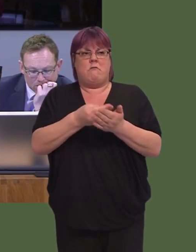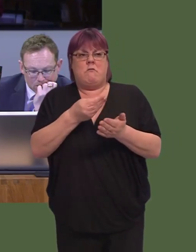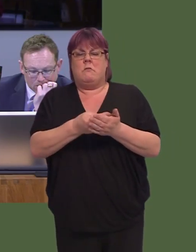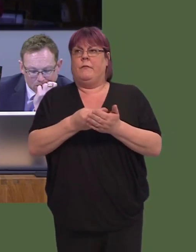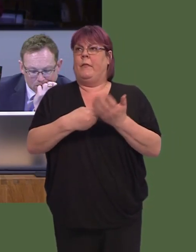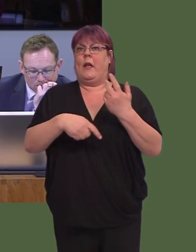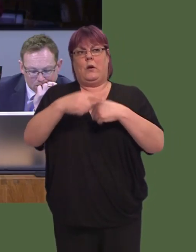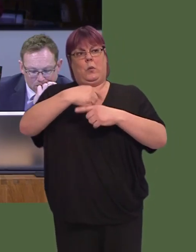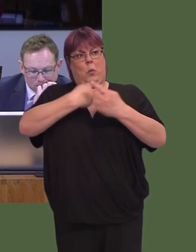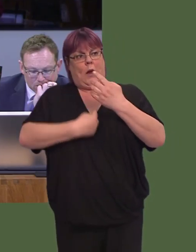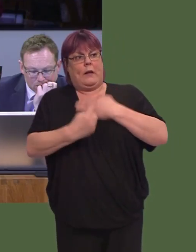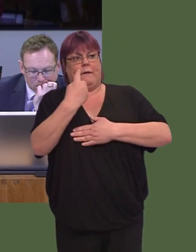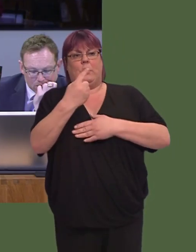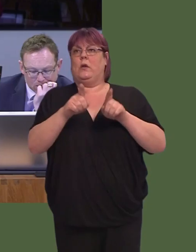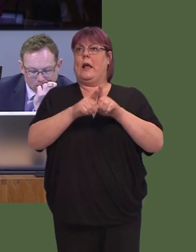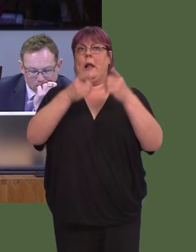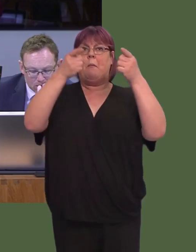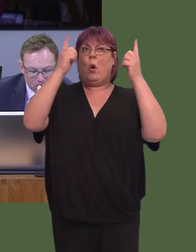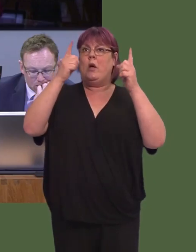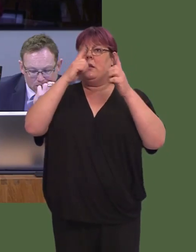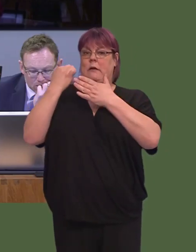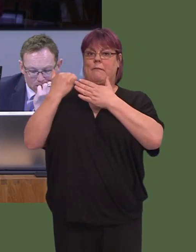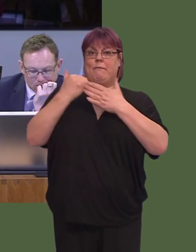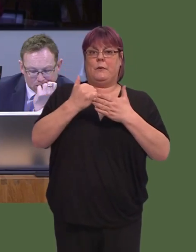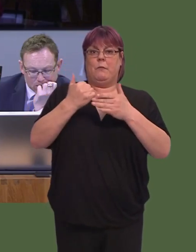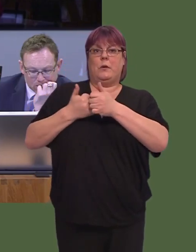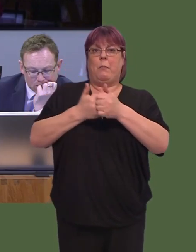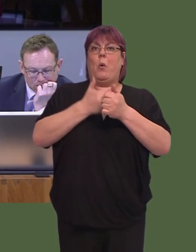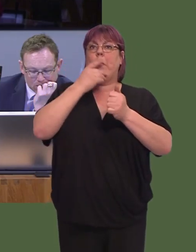as employers to help people with mental health to do well in their workplaces.